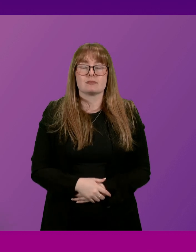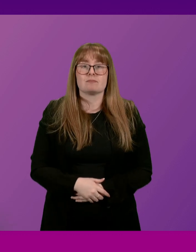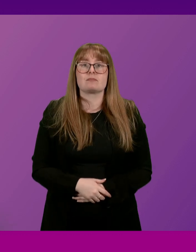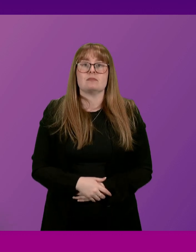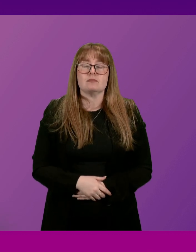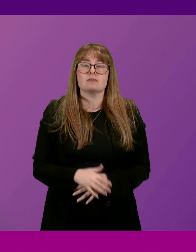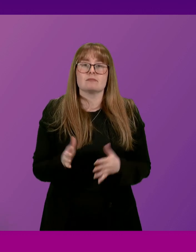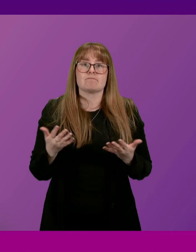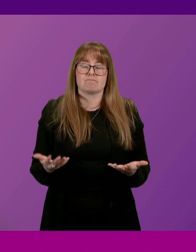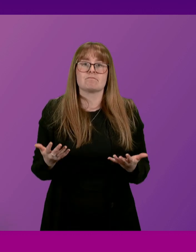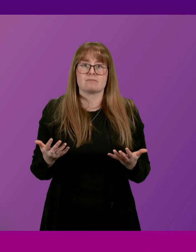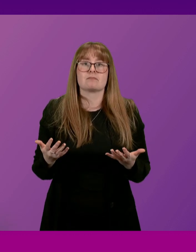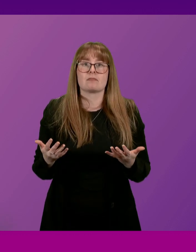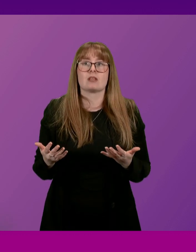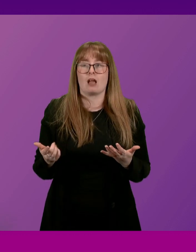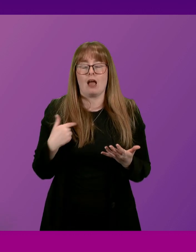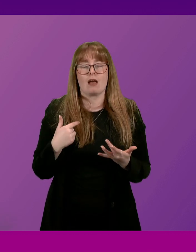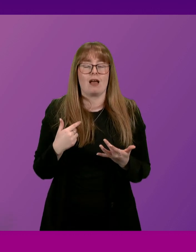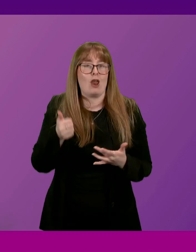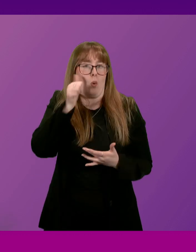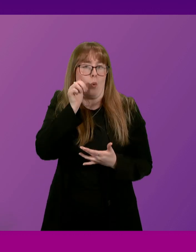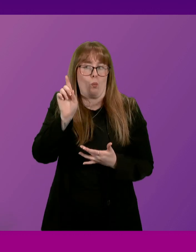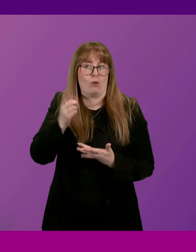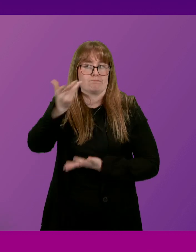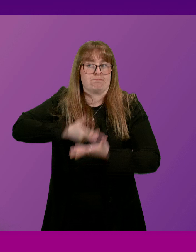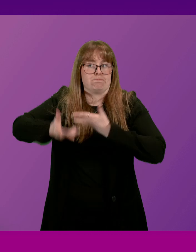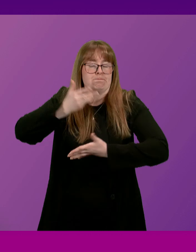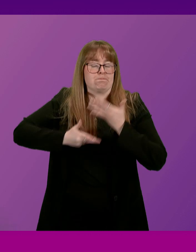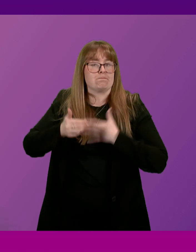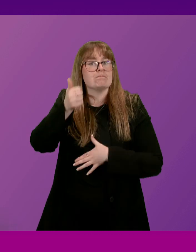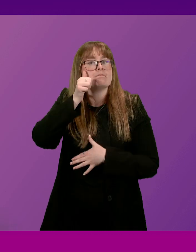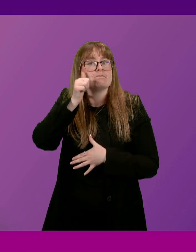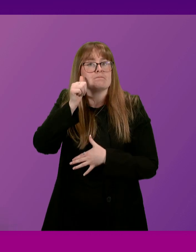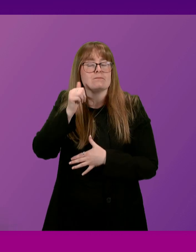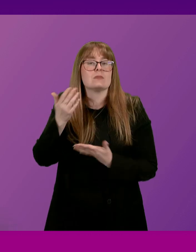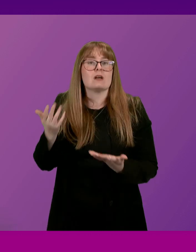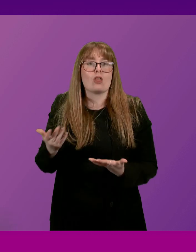I am familiar with the issues that Mr Carson raises with me. There will be dialogue and